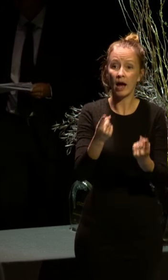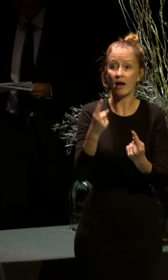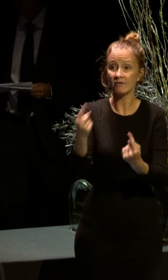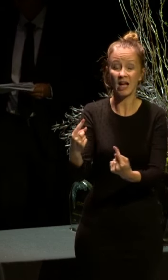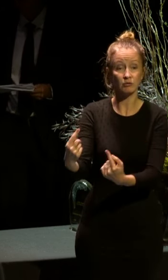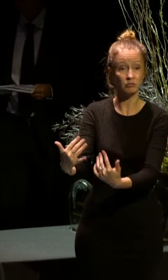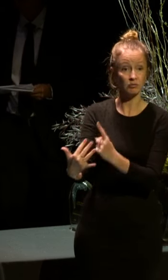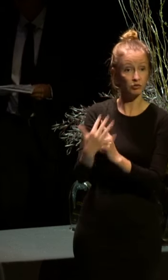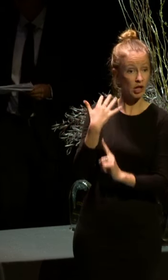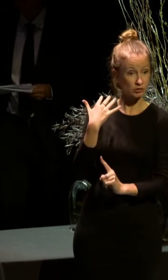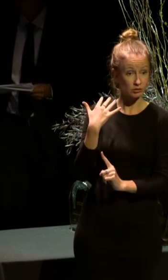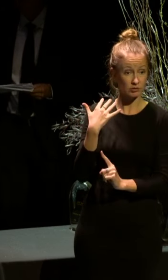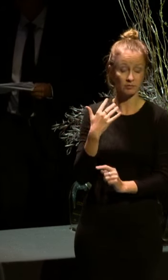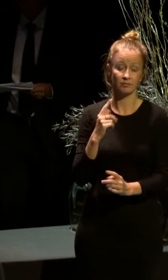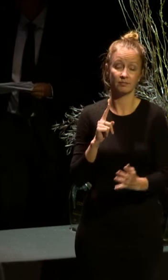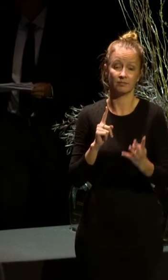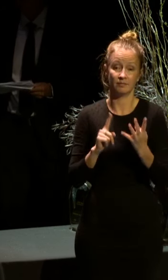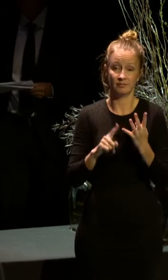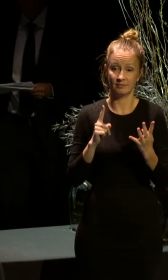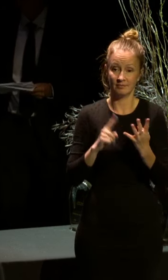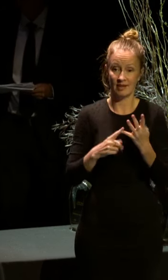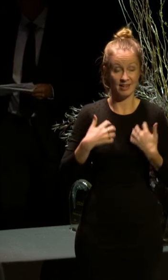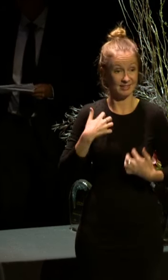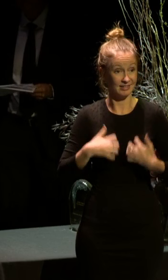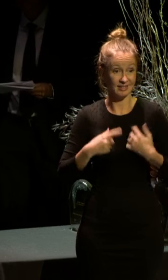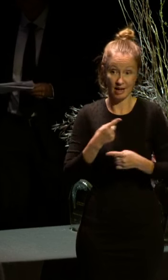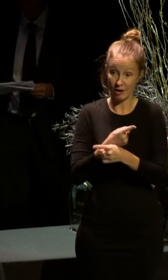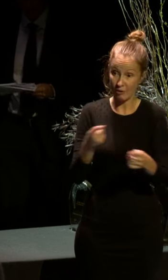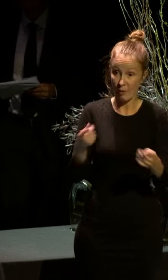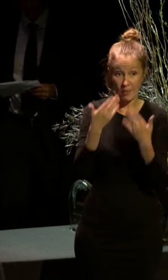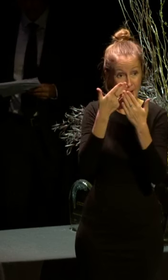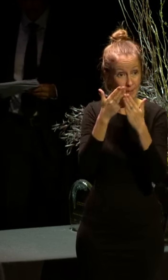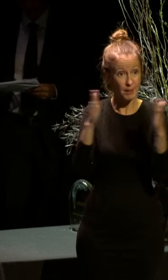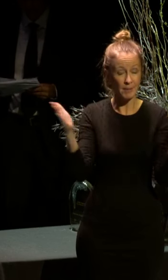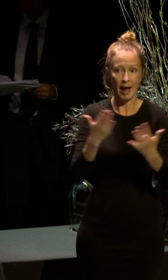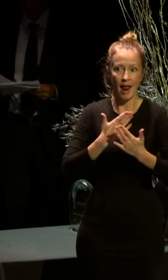and savoured the exhilaration when they were, instead, embraced.